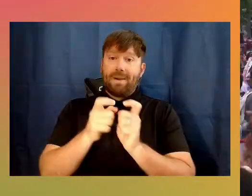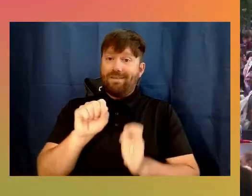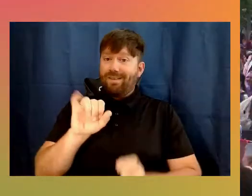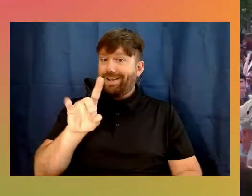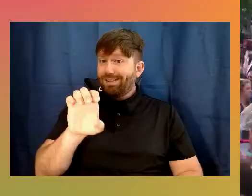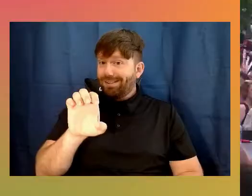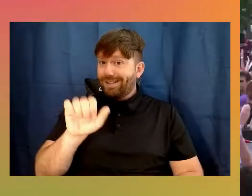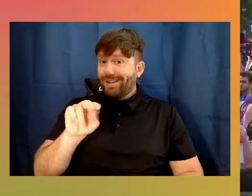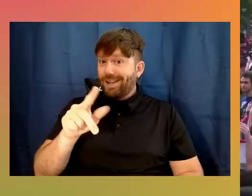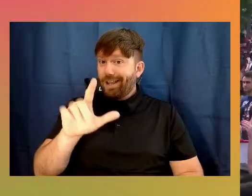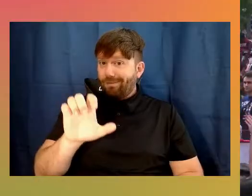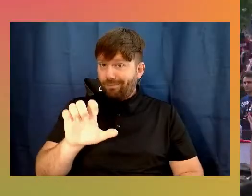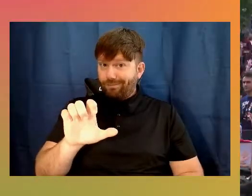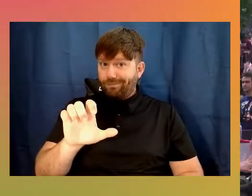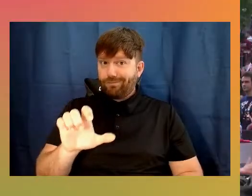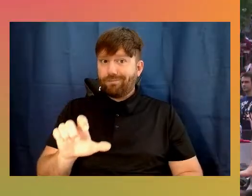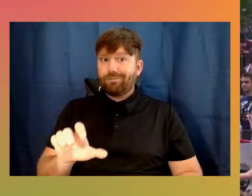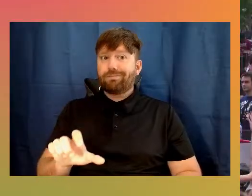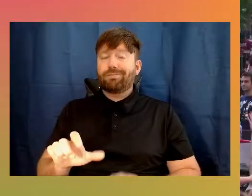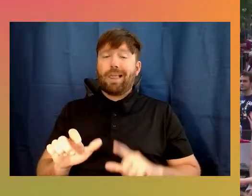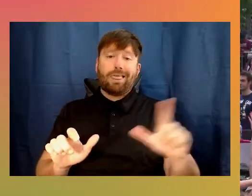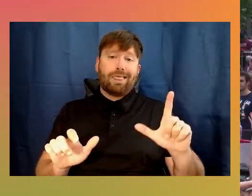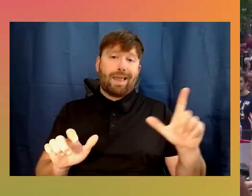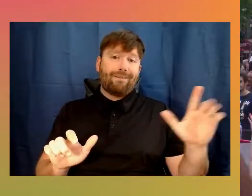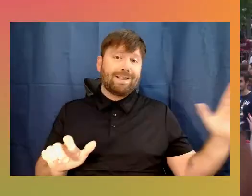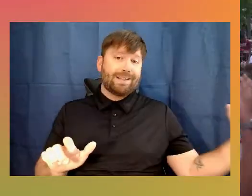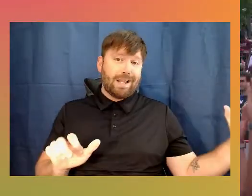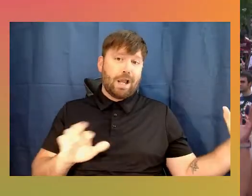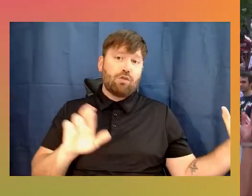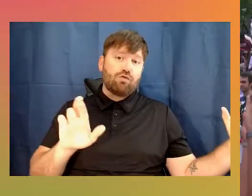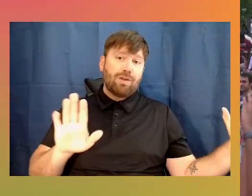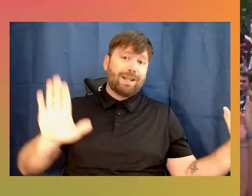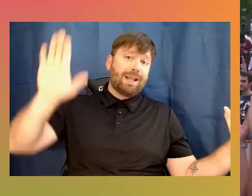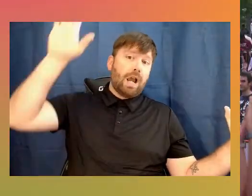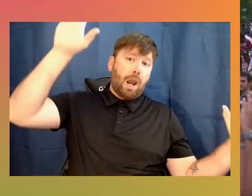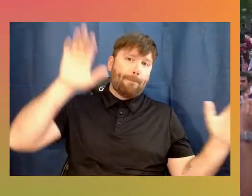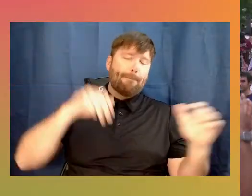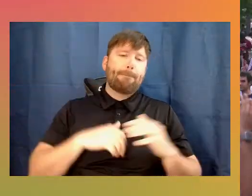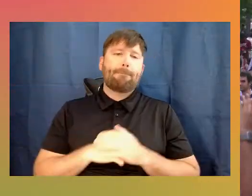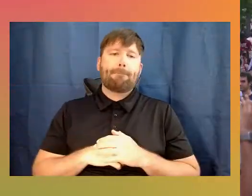REACH MORE UPS AND BACK. EXHALE, MODIFIED SIDE ANGLE.